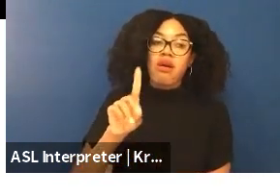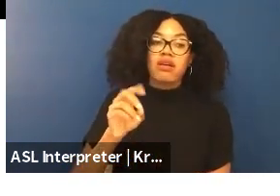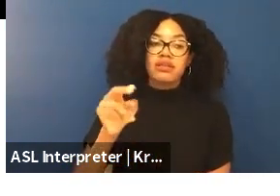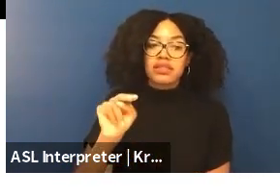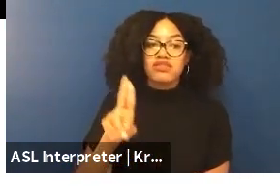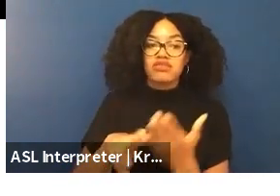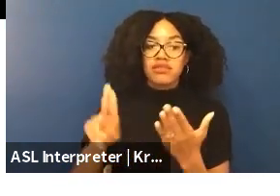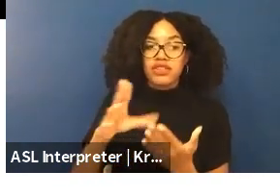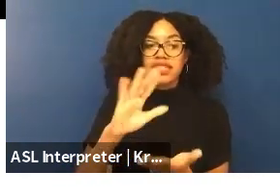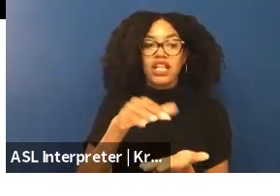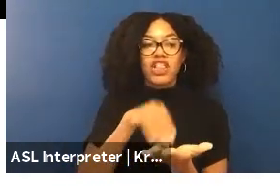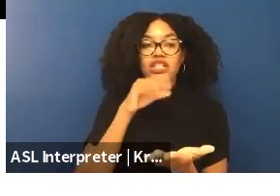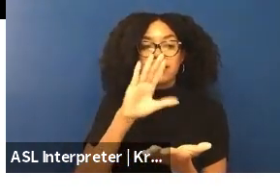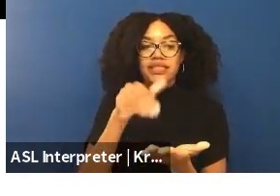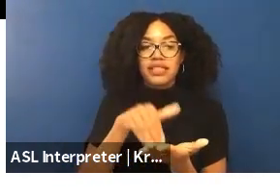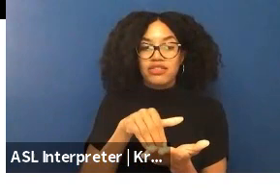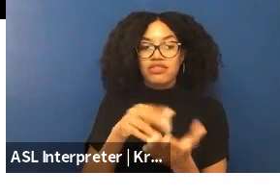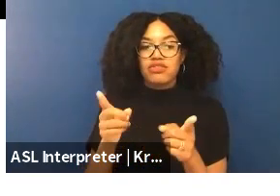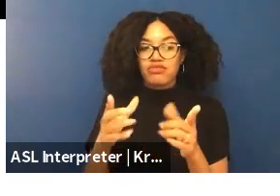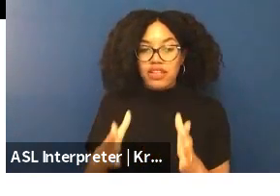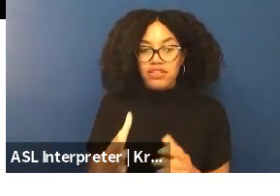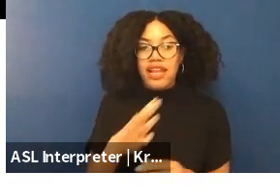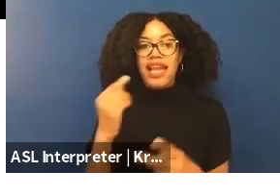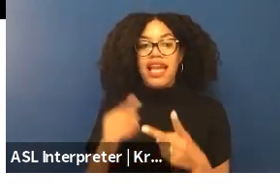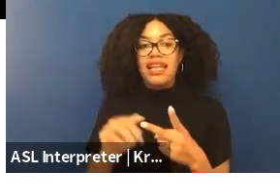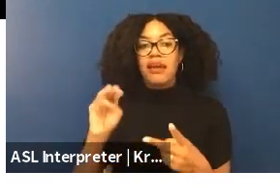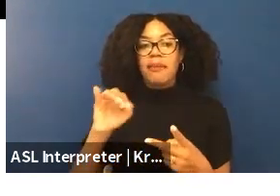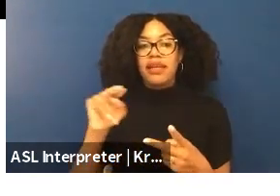In addition to this role, Dr. Marshall is core faculty with Walden University's Office for